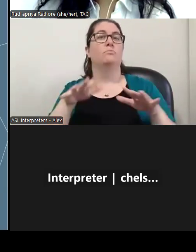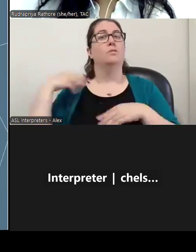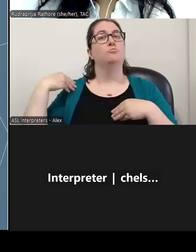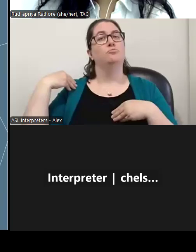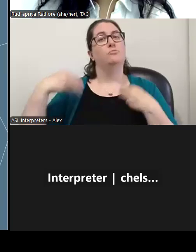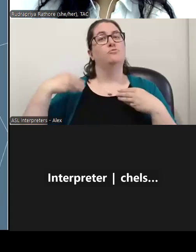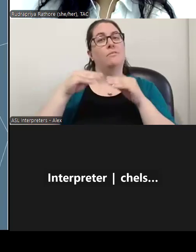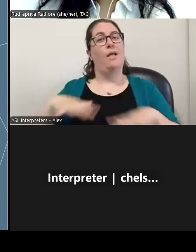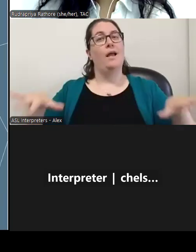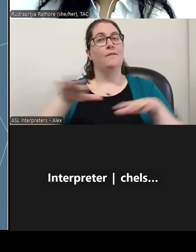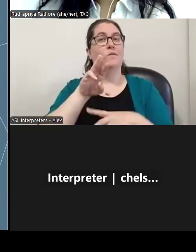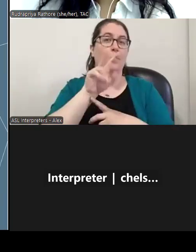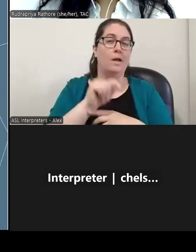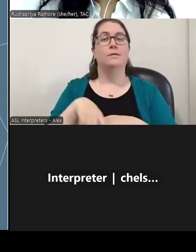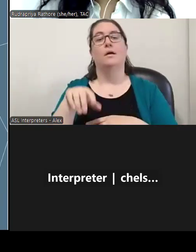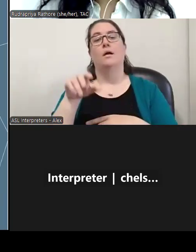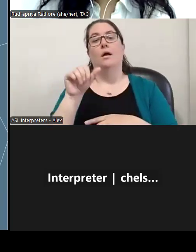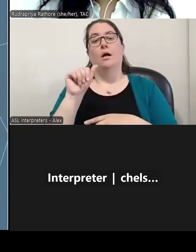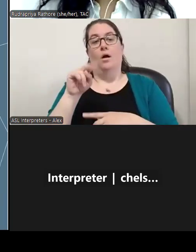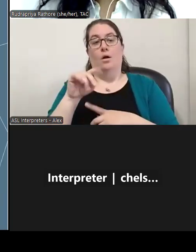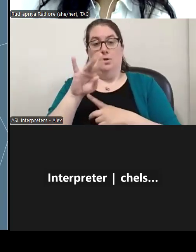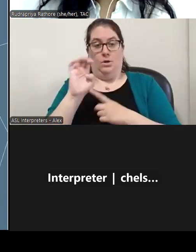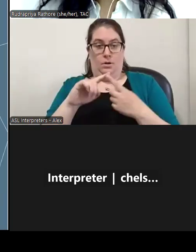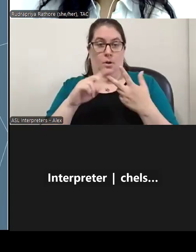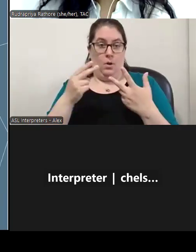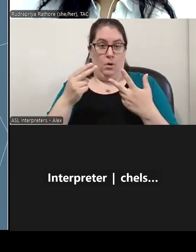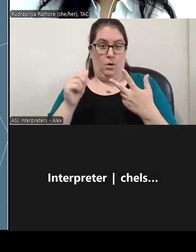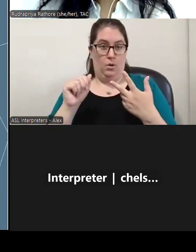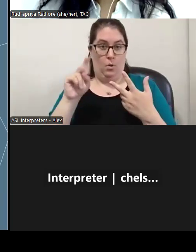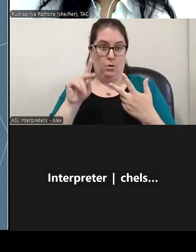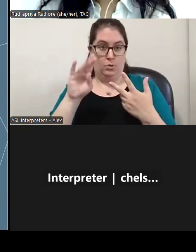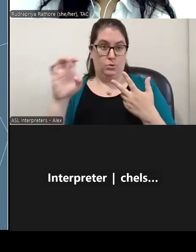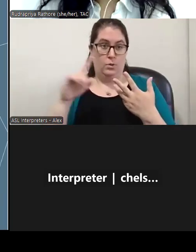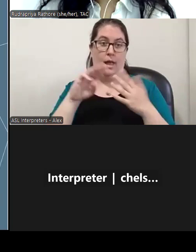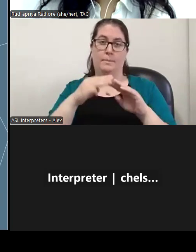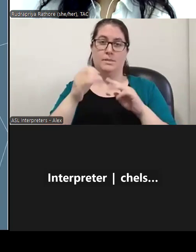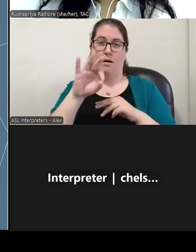of the Wenda the Anishnabek the Hodnosi and the Missasagas of the Credit First Nations